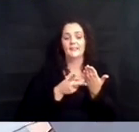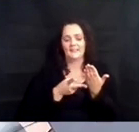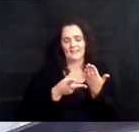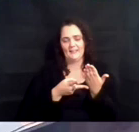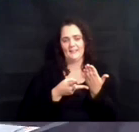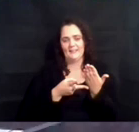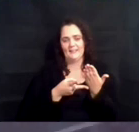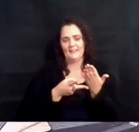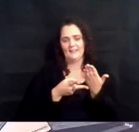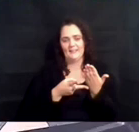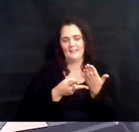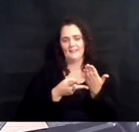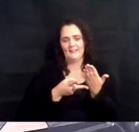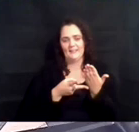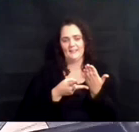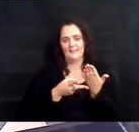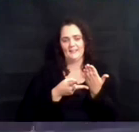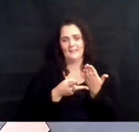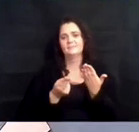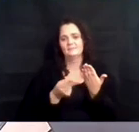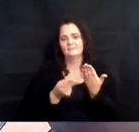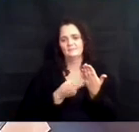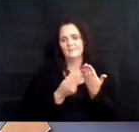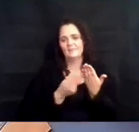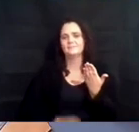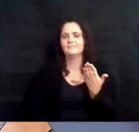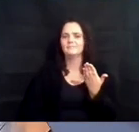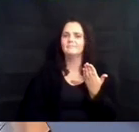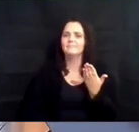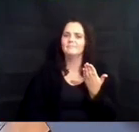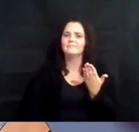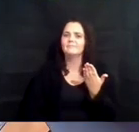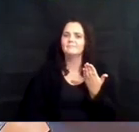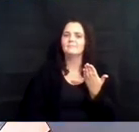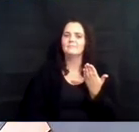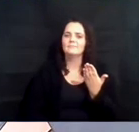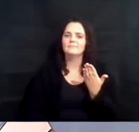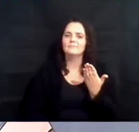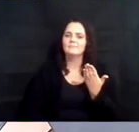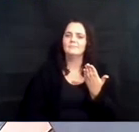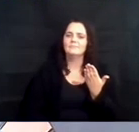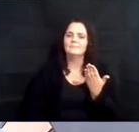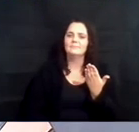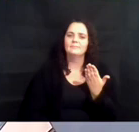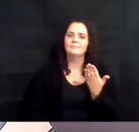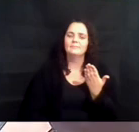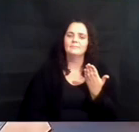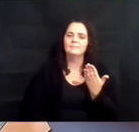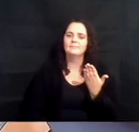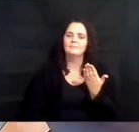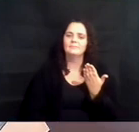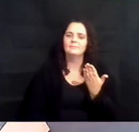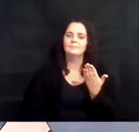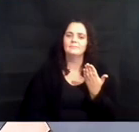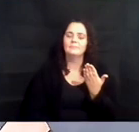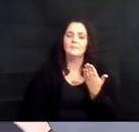thread, okay and I'll set my needle down and